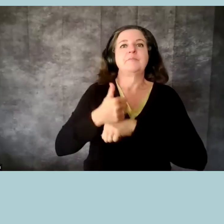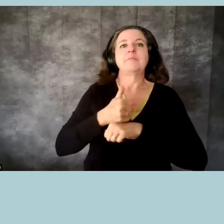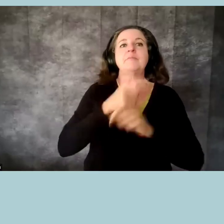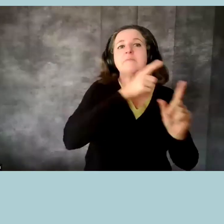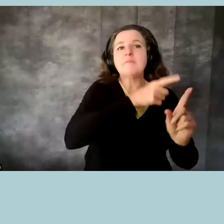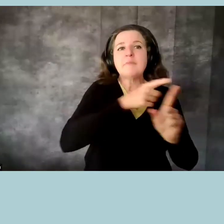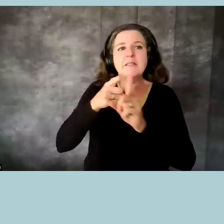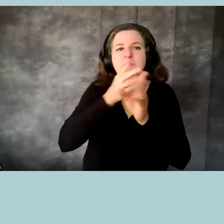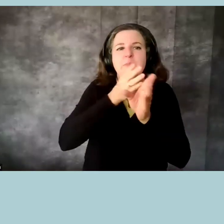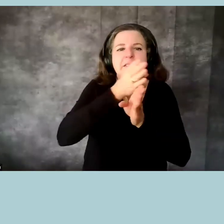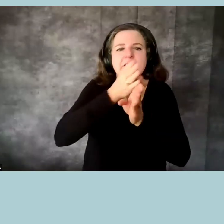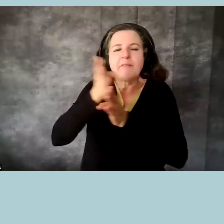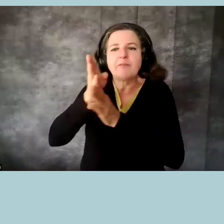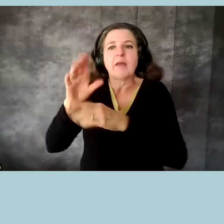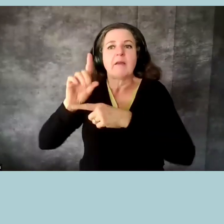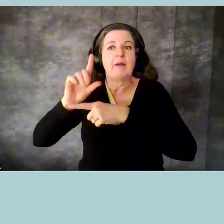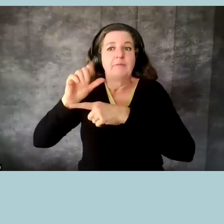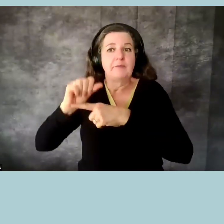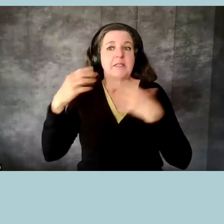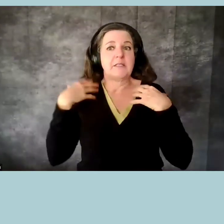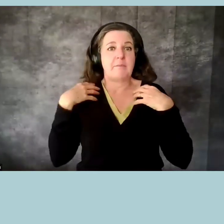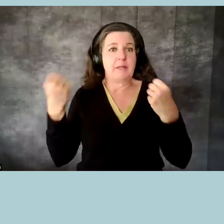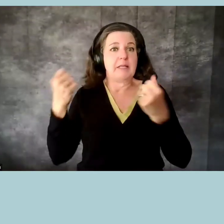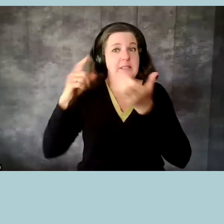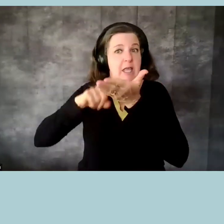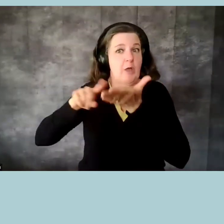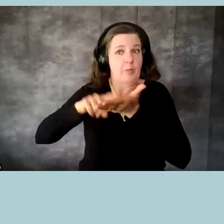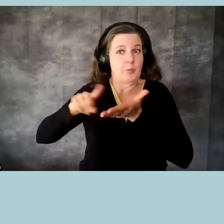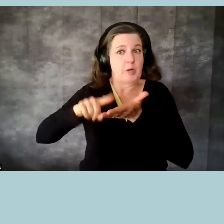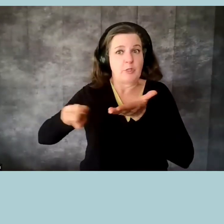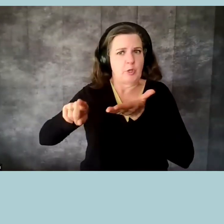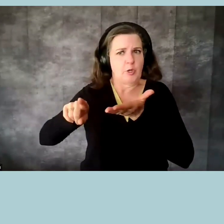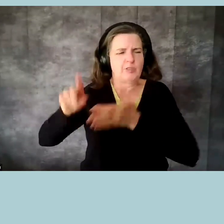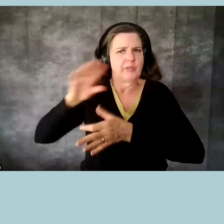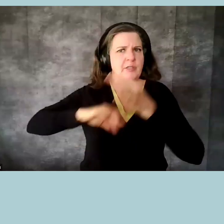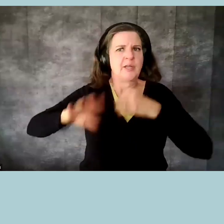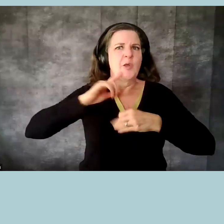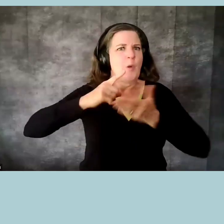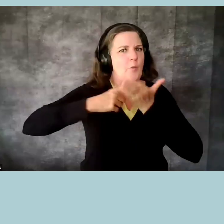research, we need to be talking about research overall. And if people with disabilities need to be included